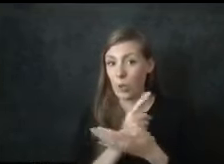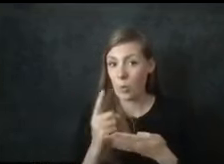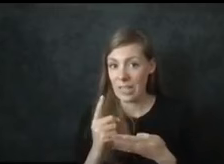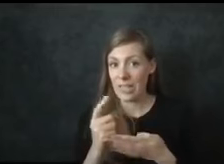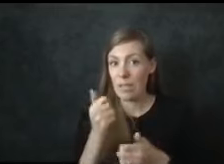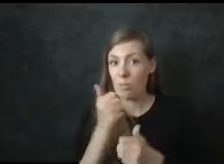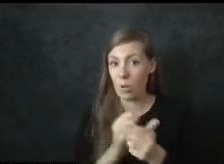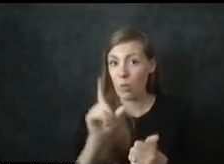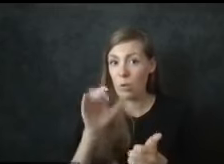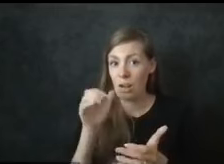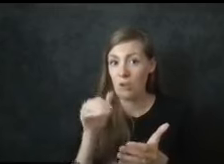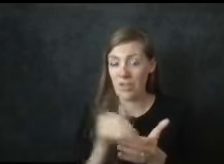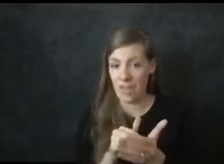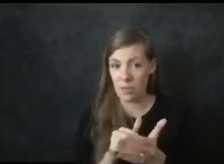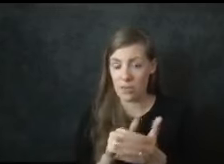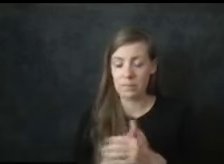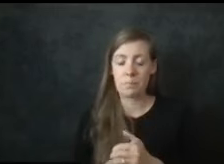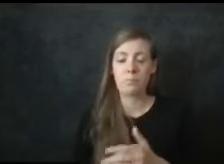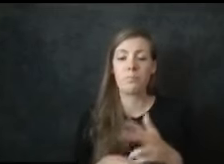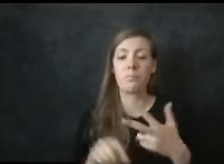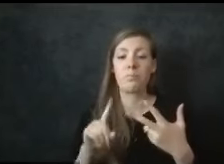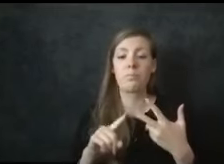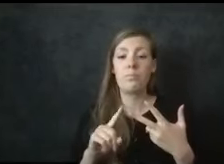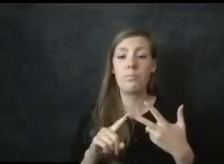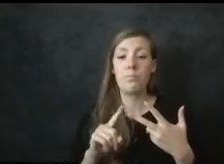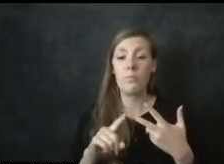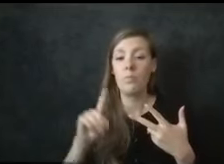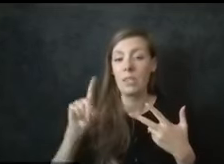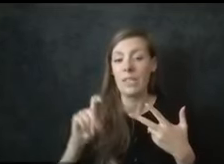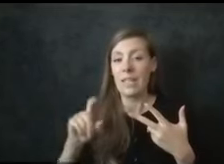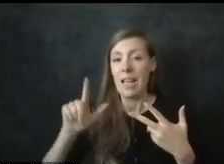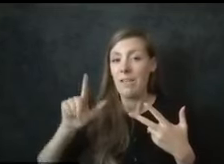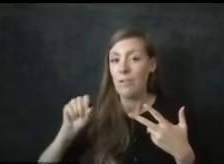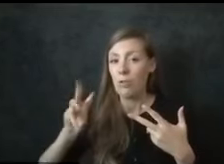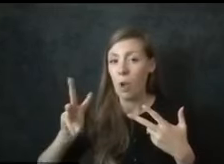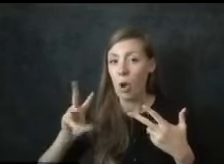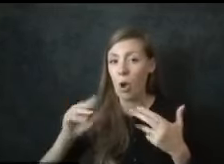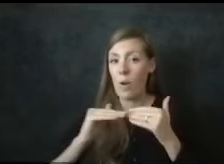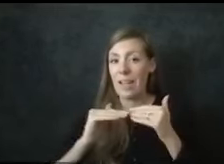And we also need to have a low and stable hospitalization rate.